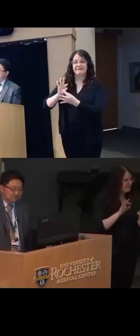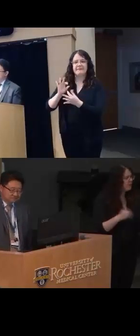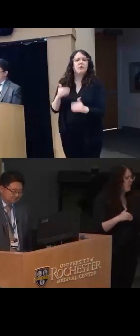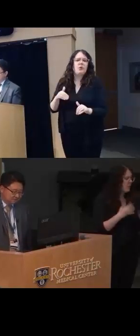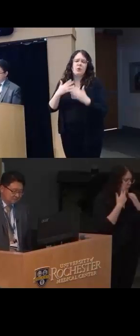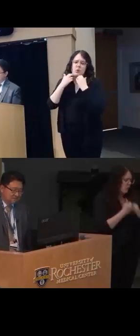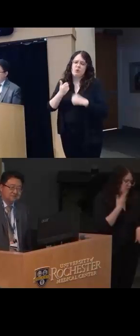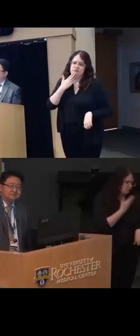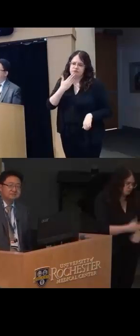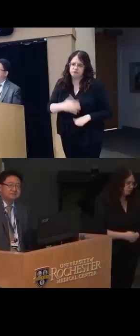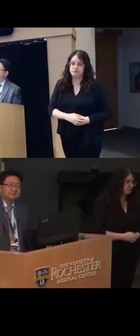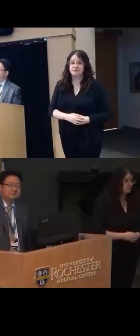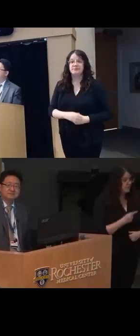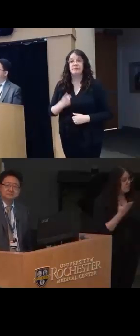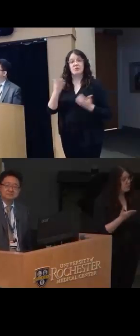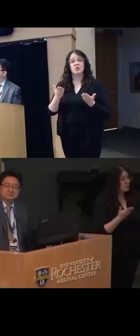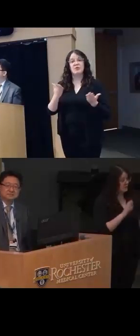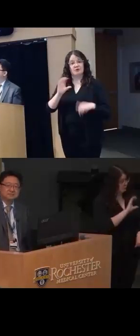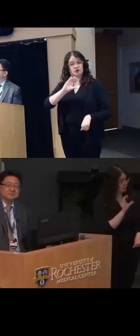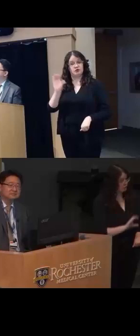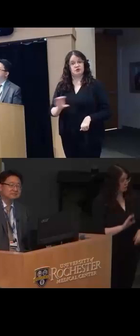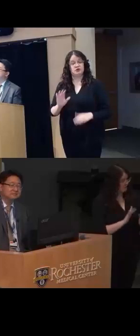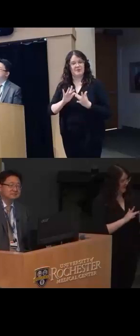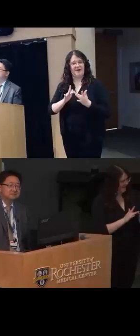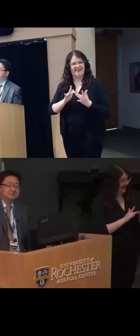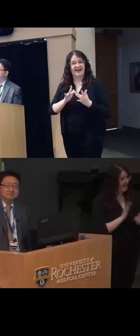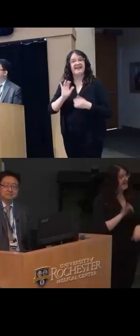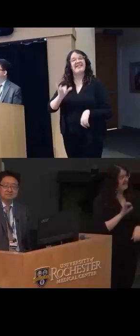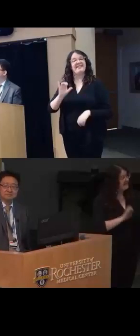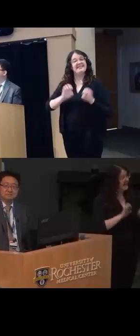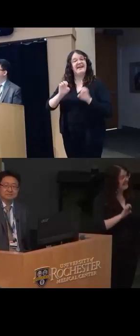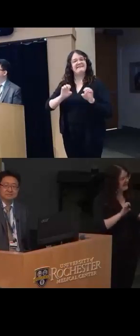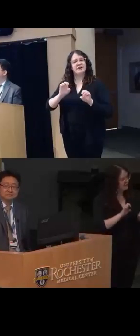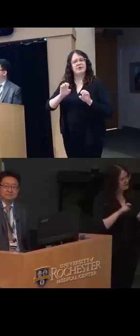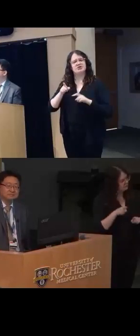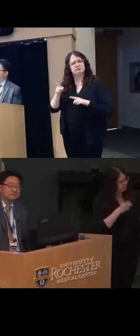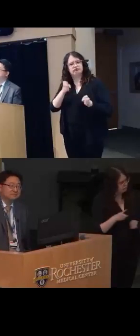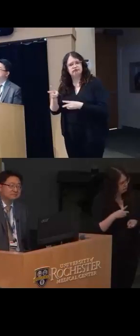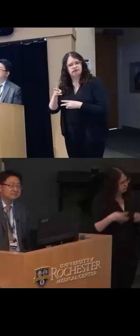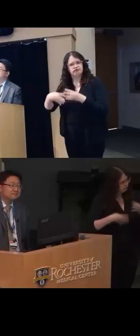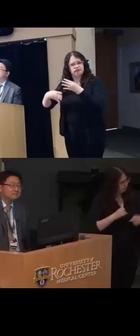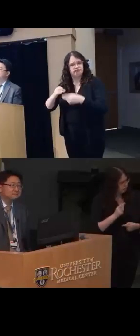online there is a link in the chat for that same evaluation these are time limited and so they the